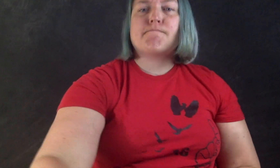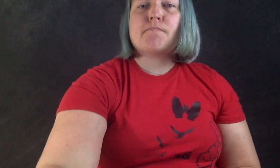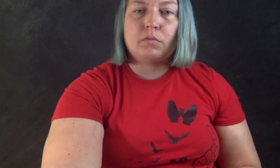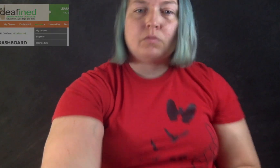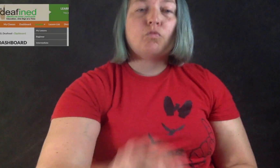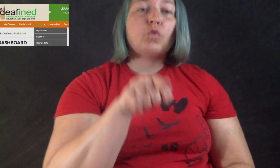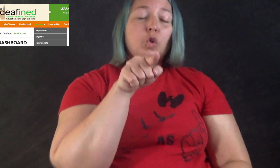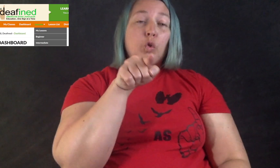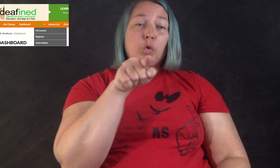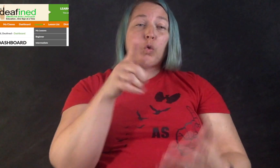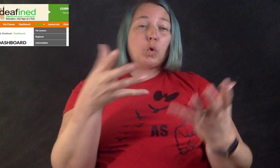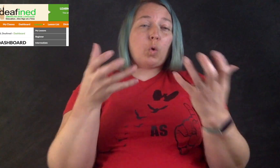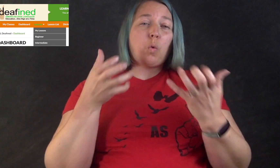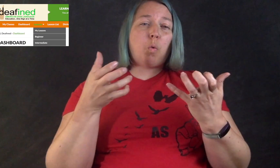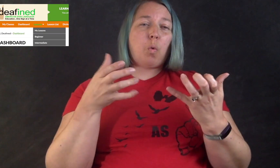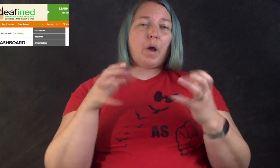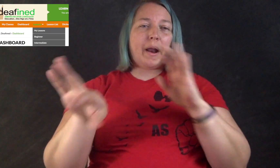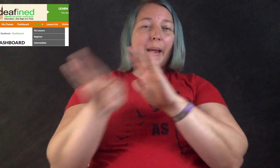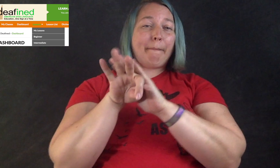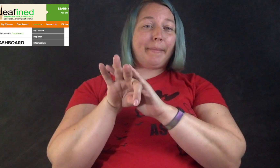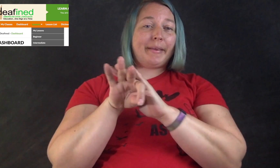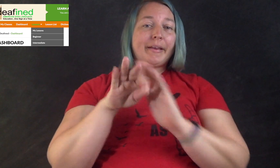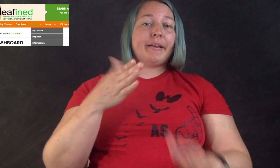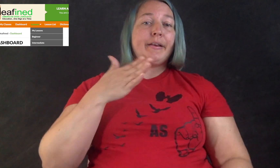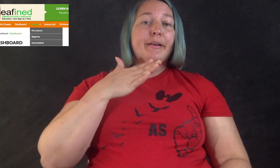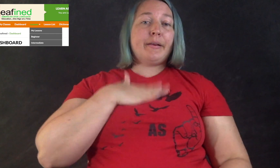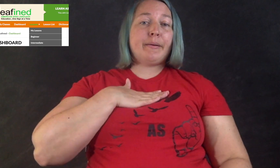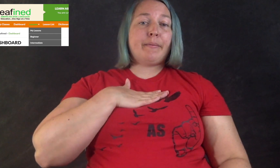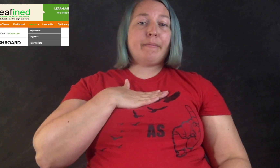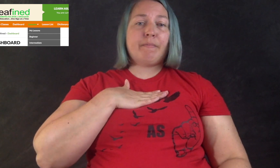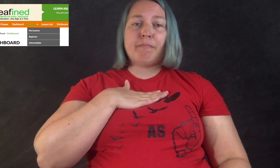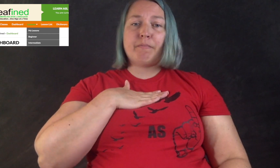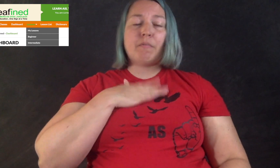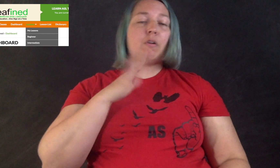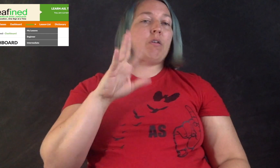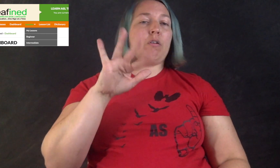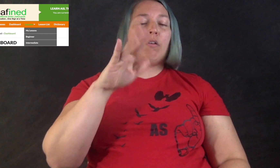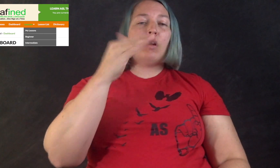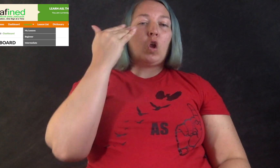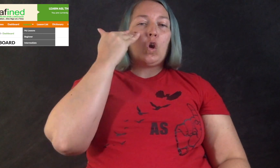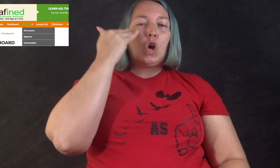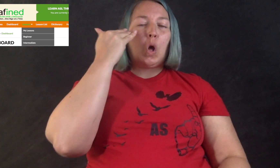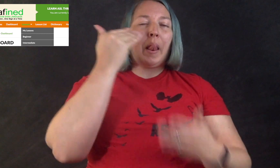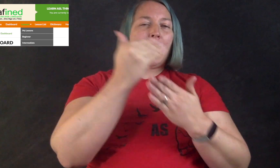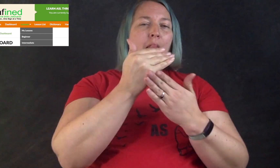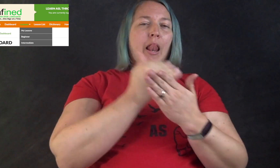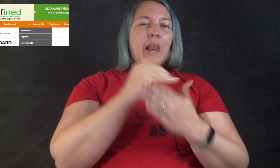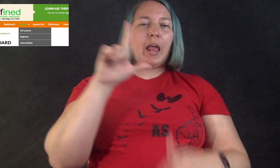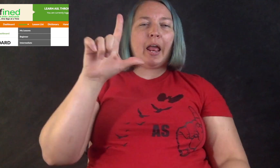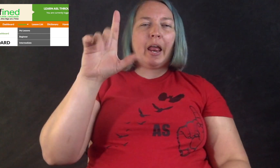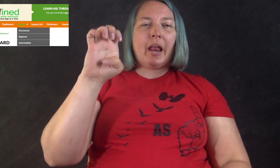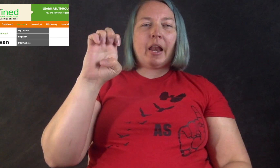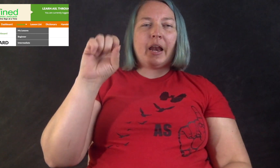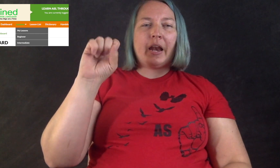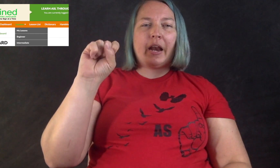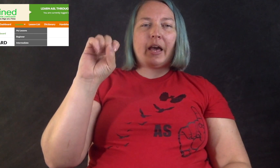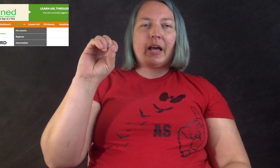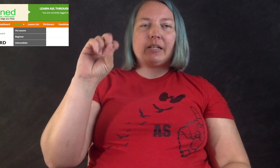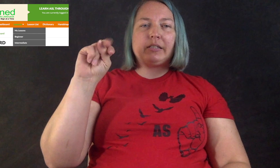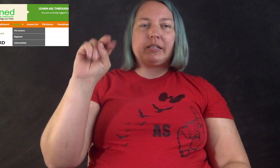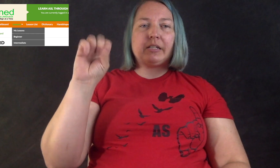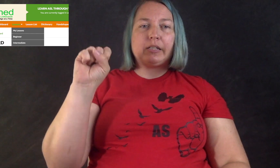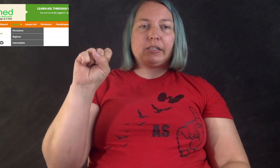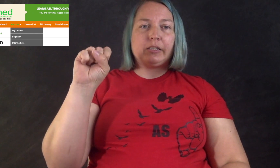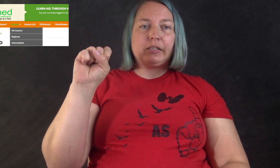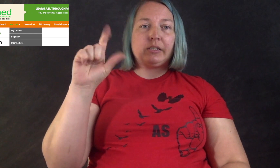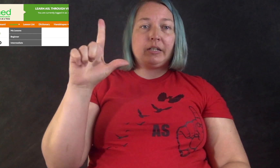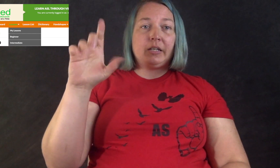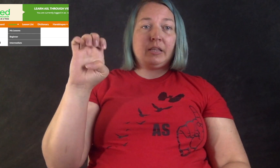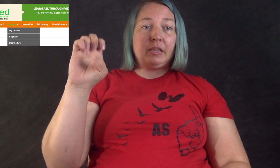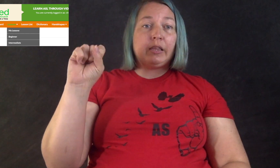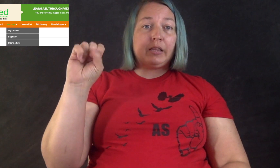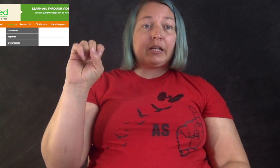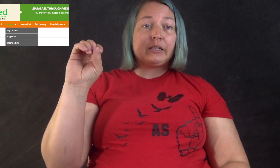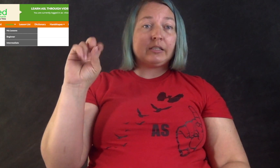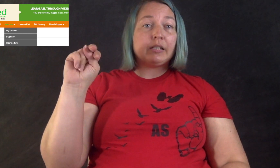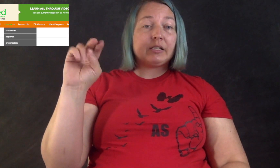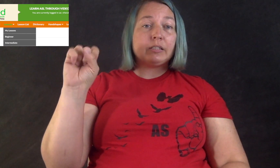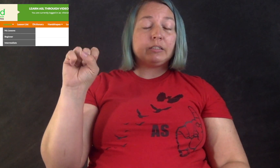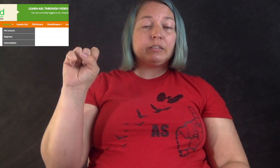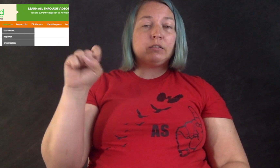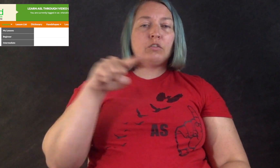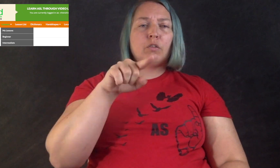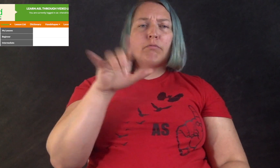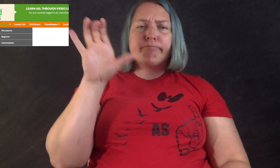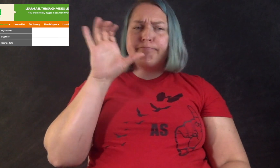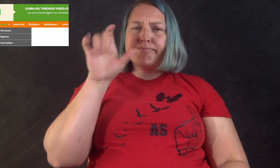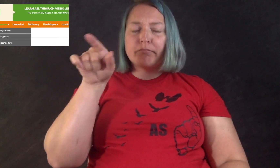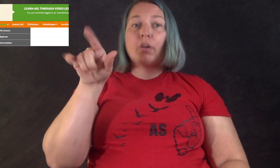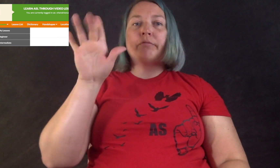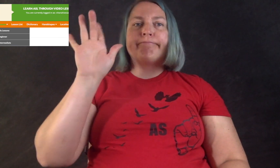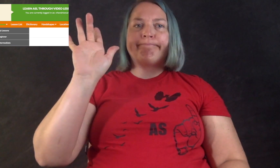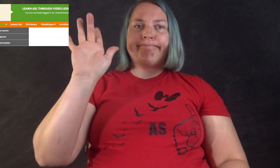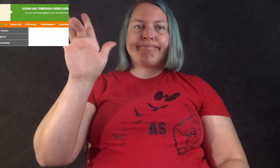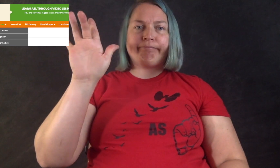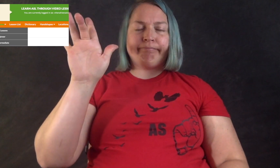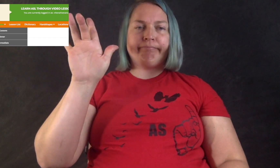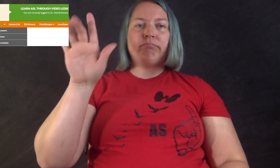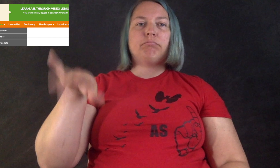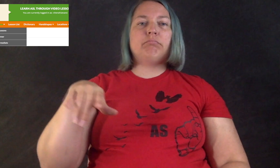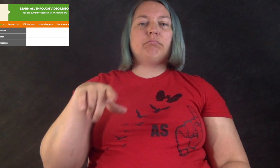You want to look for "Lessons" to click on.